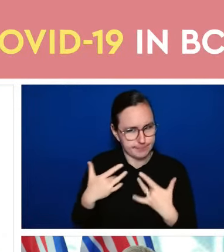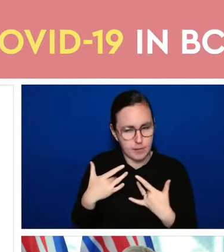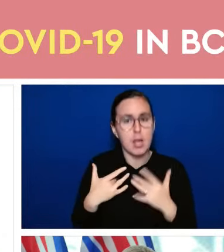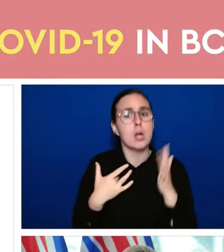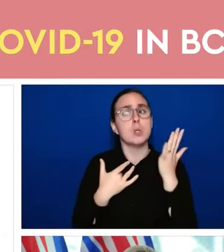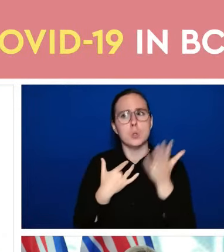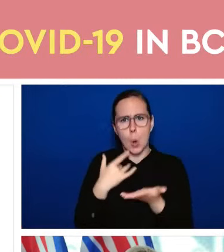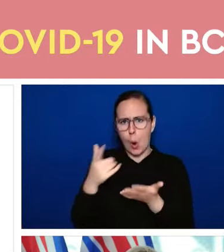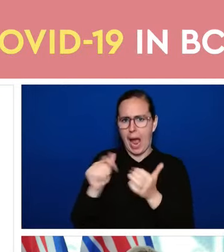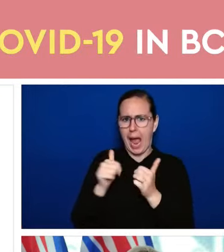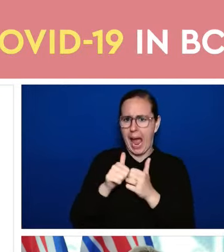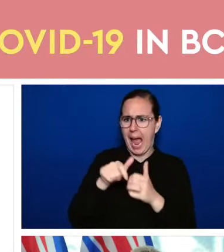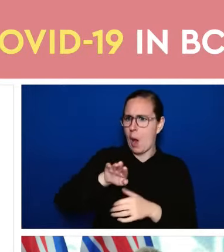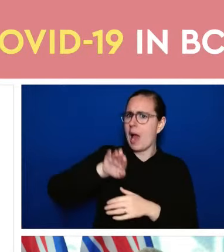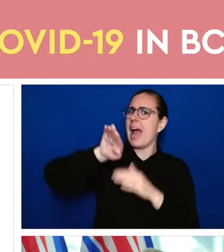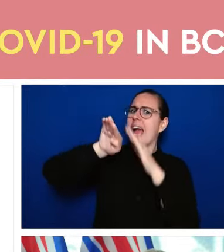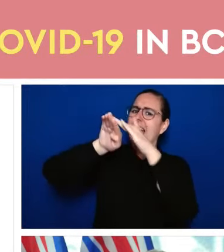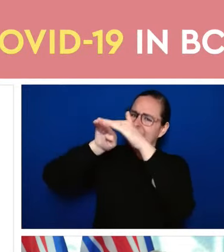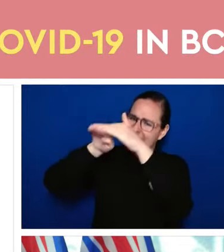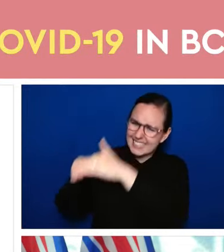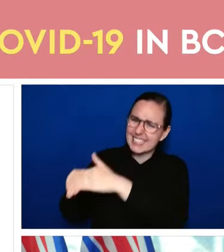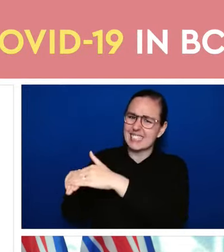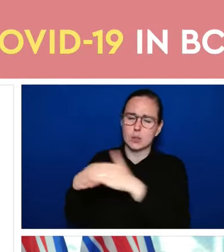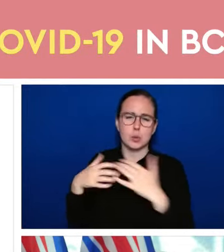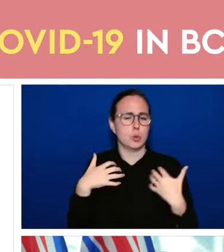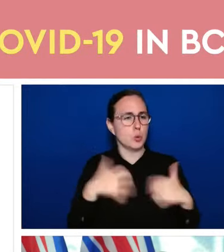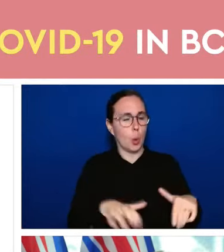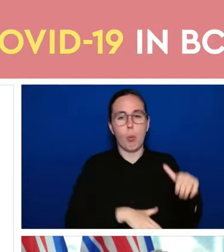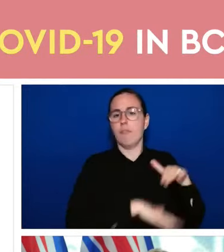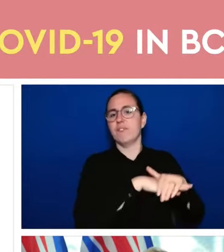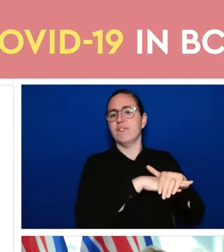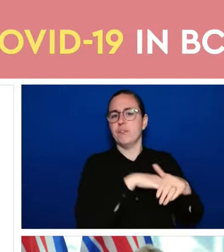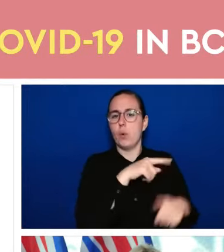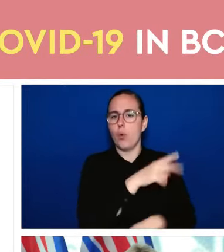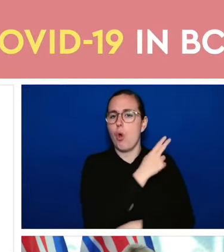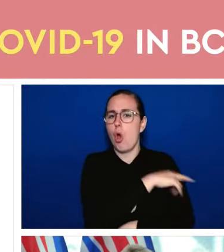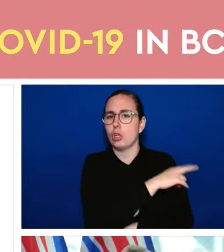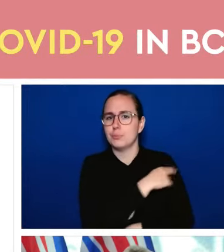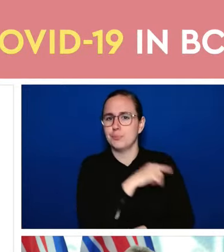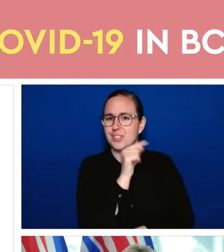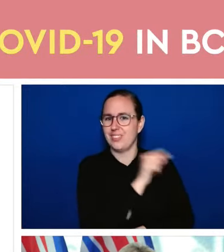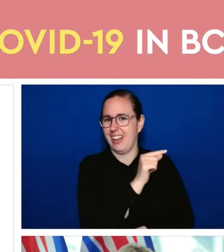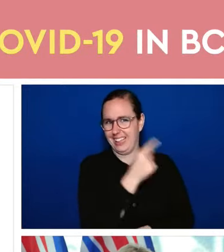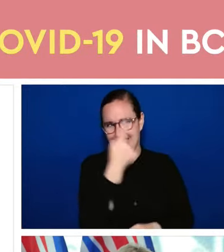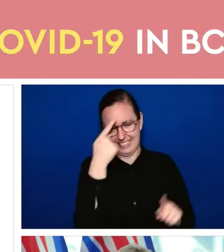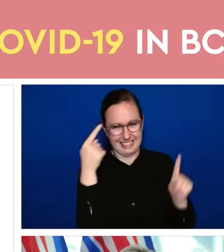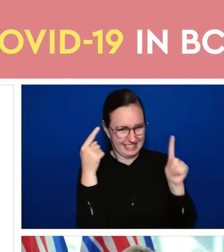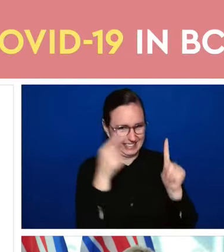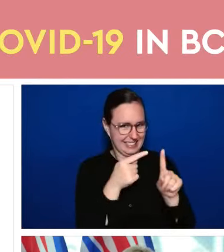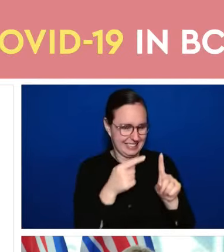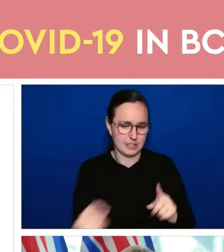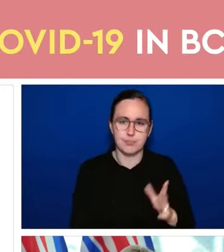prevent a search under health care so. I'm going to talk really quickly about as zero